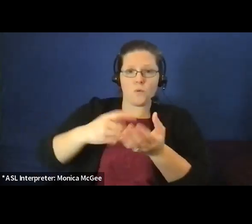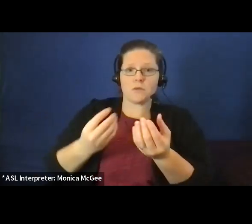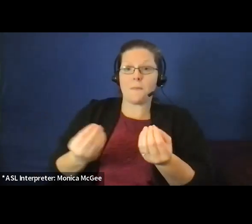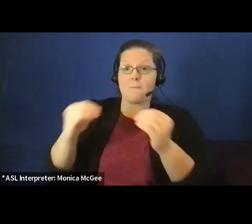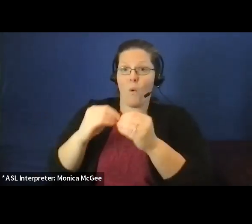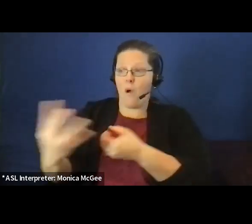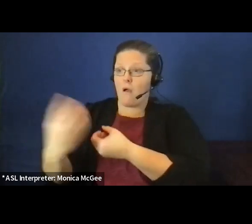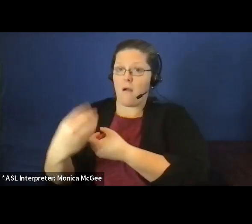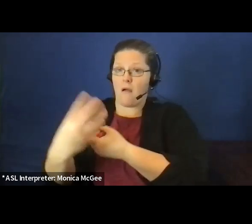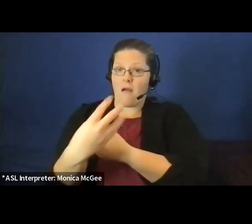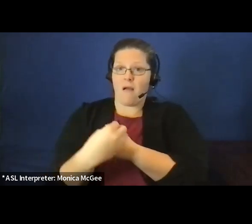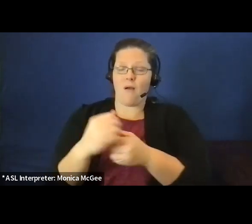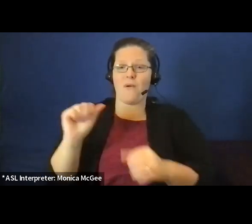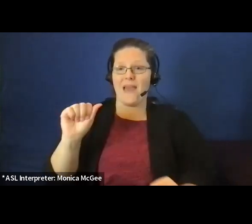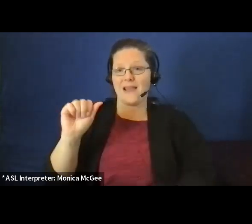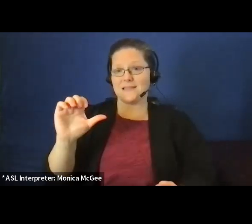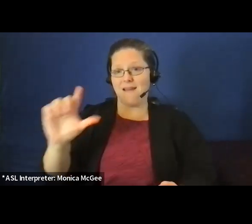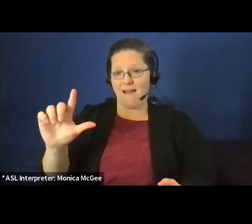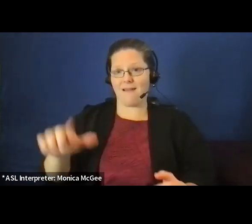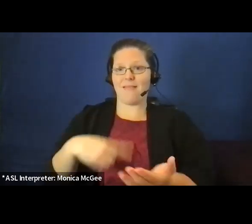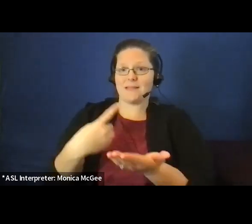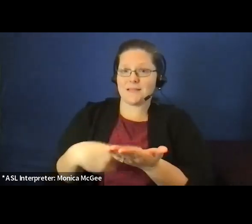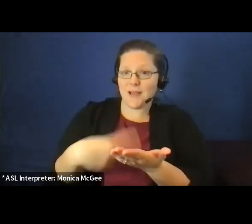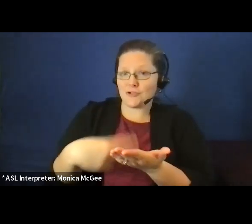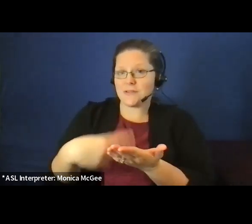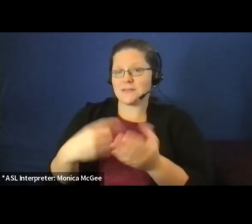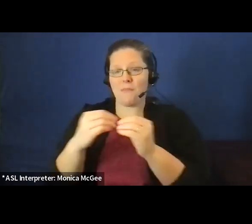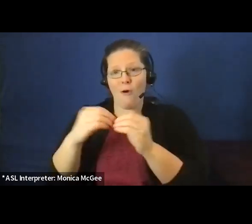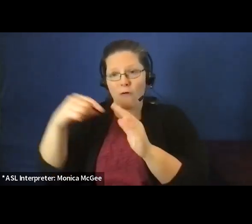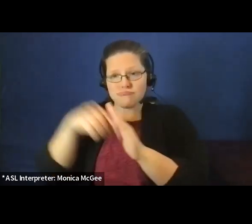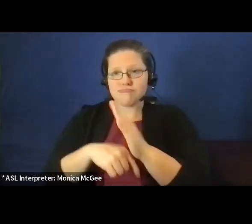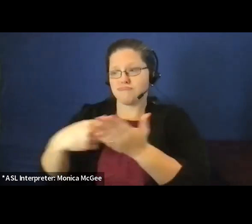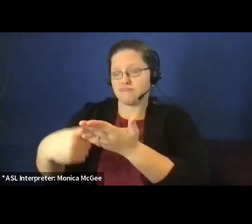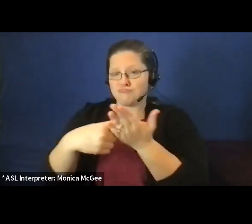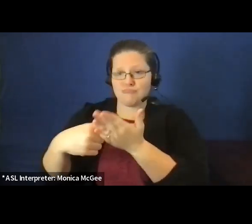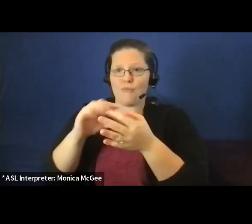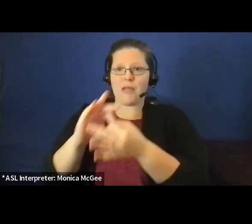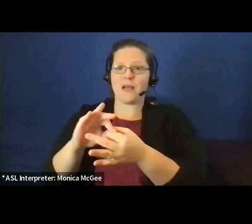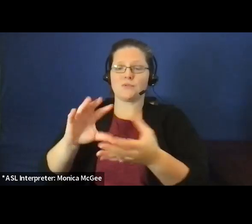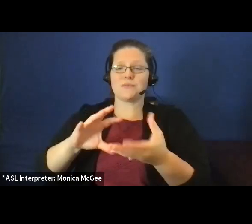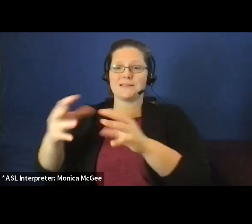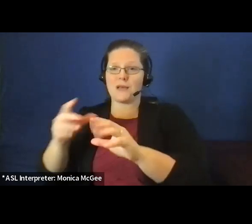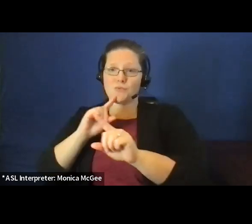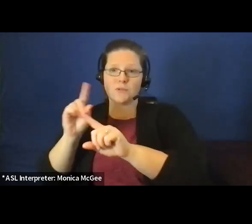them and then understanding the roles. So I think everybody sees a little bit